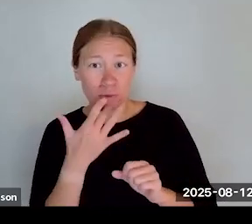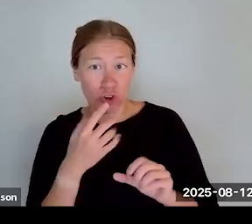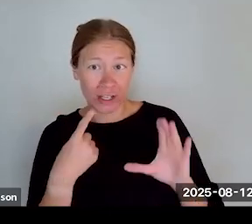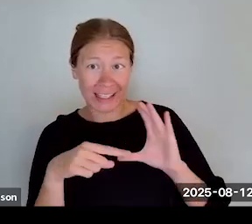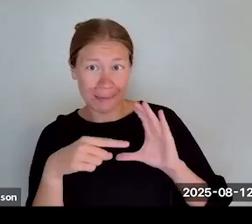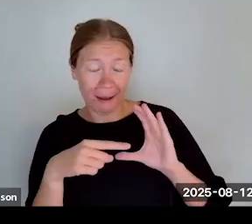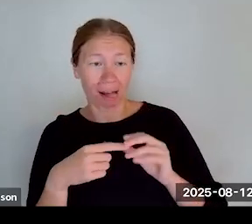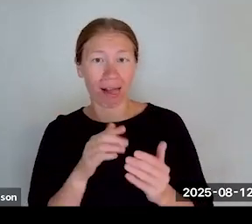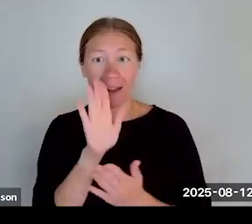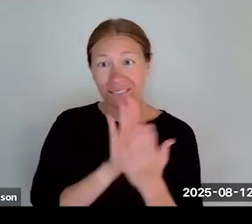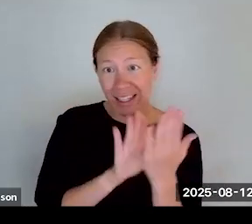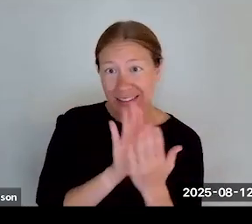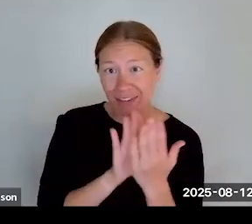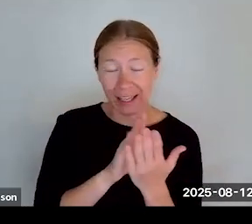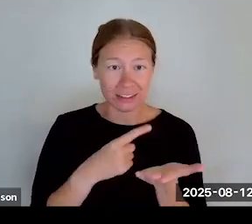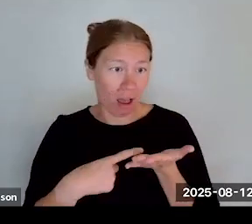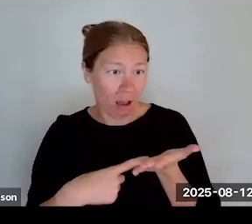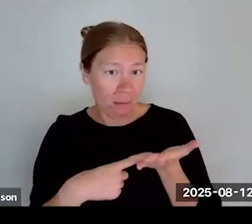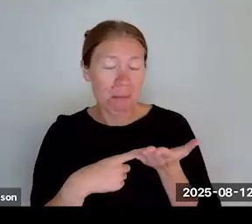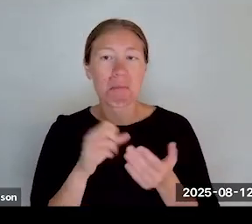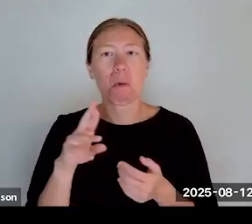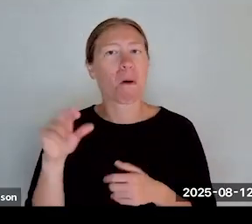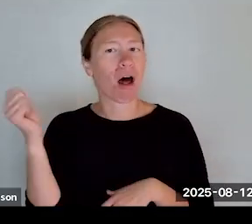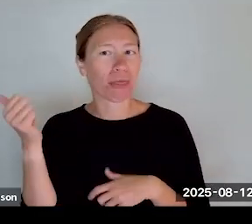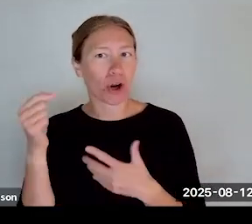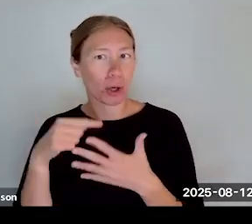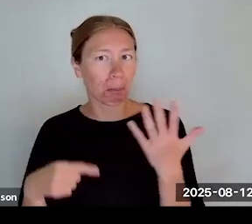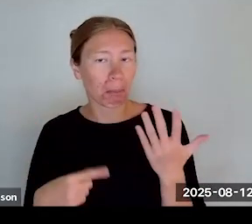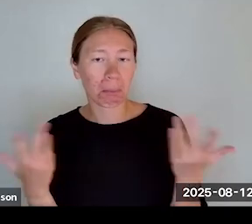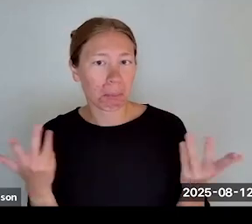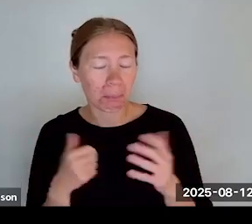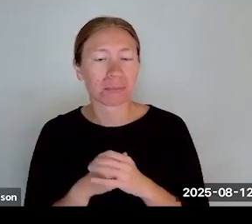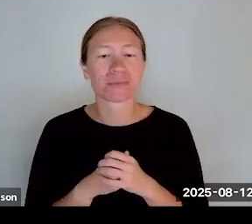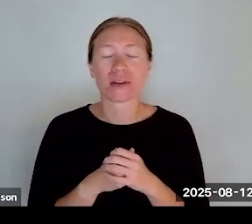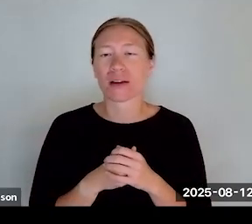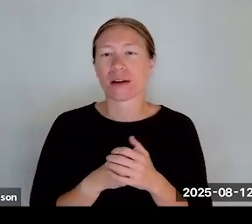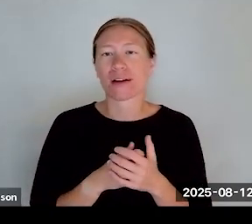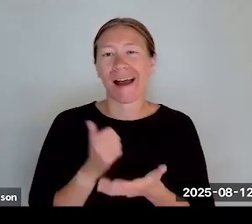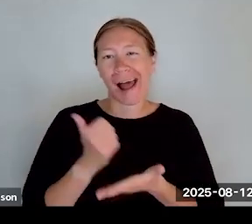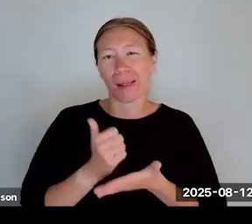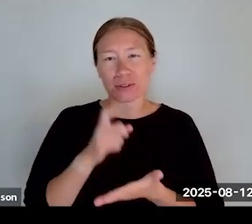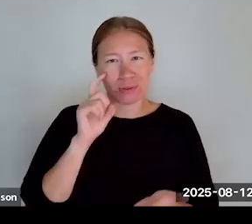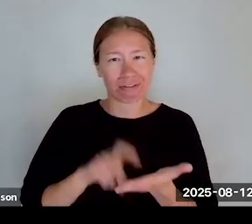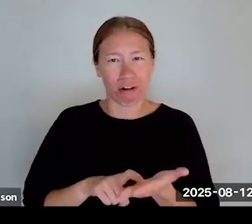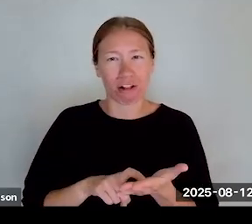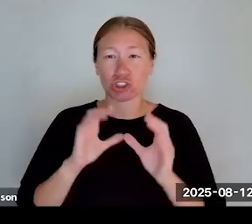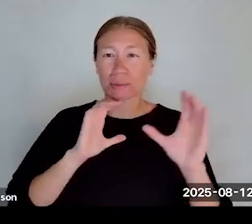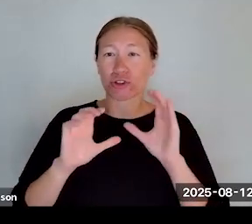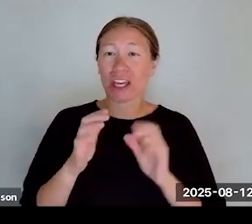face-to-face conversations, or some other method? It's also helpful to acknowledge that communication preferences might change